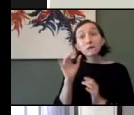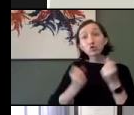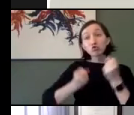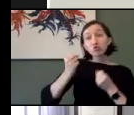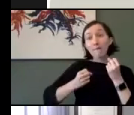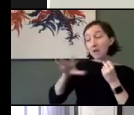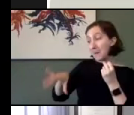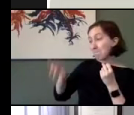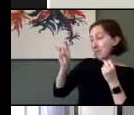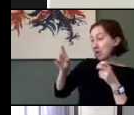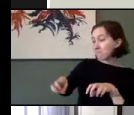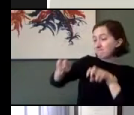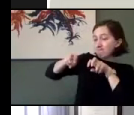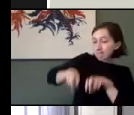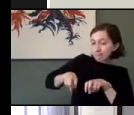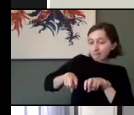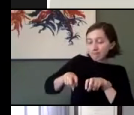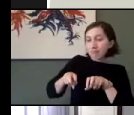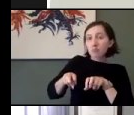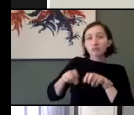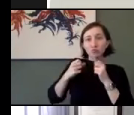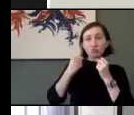when standing in lines at school or at the store,